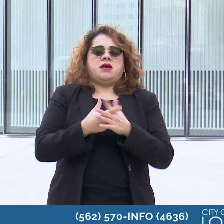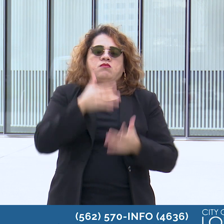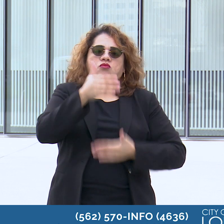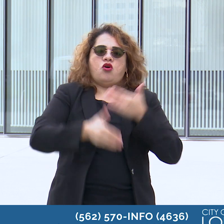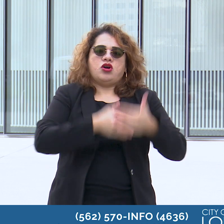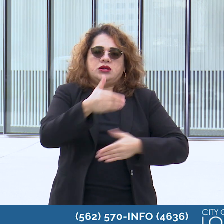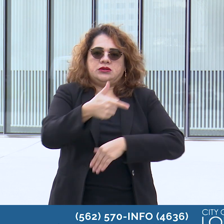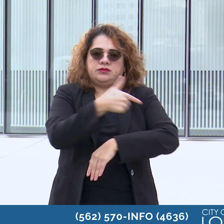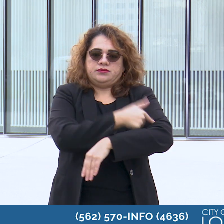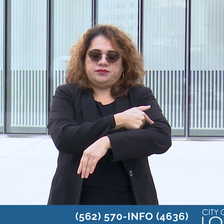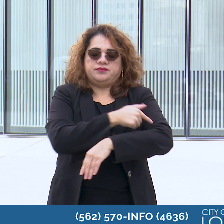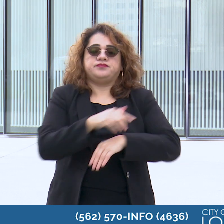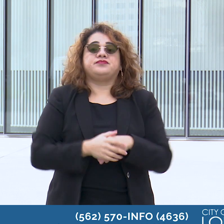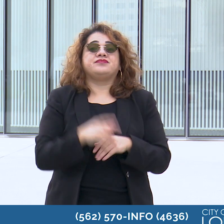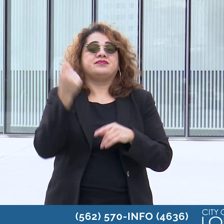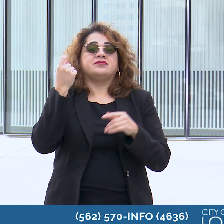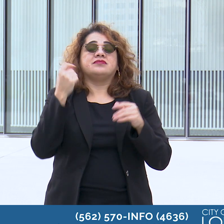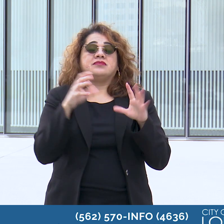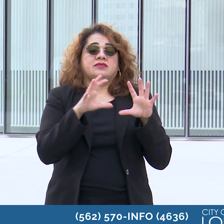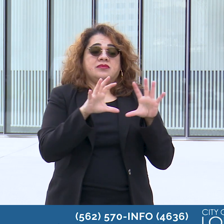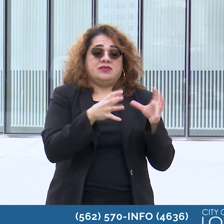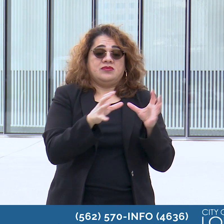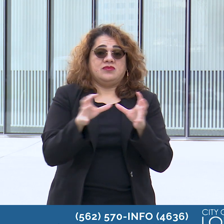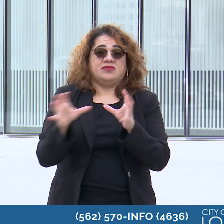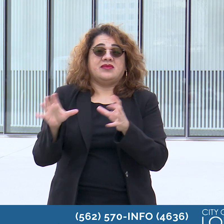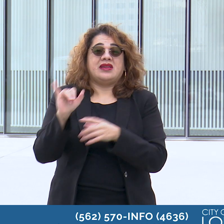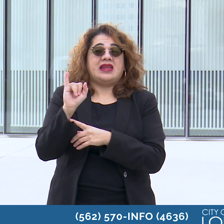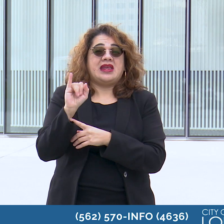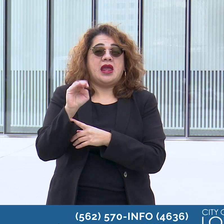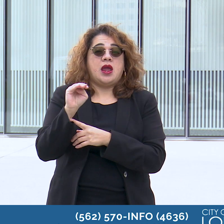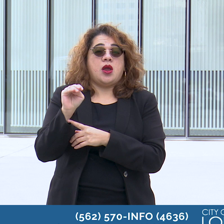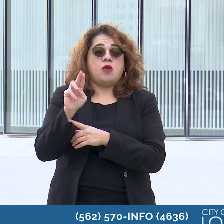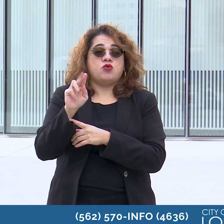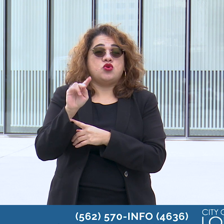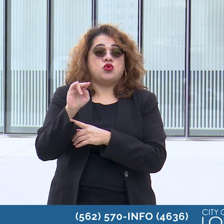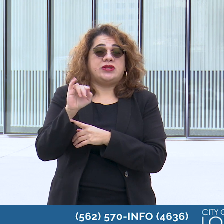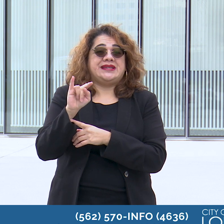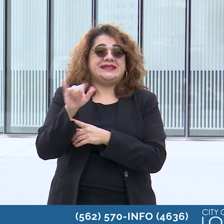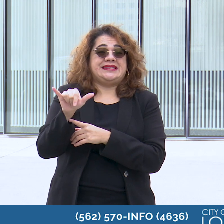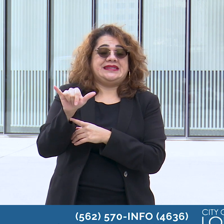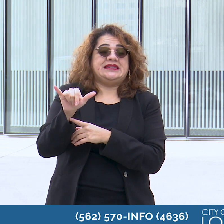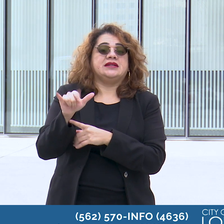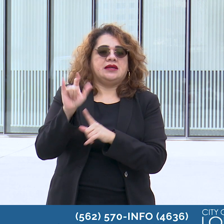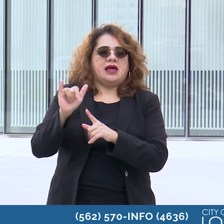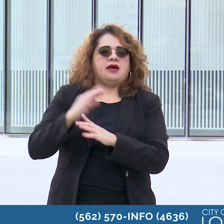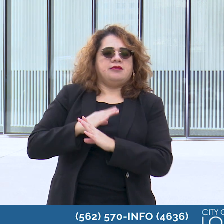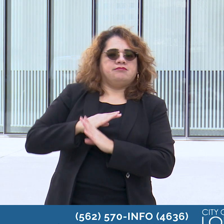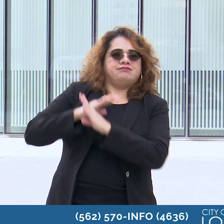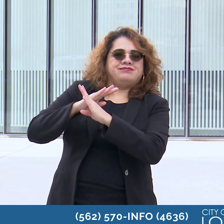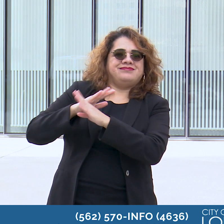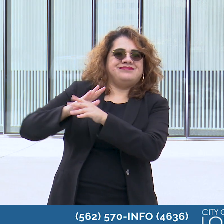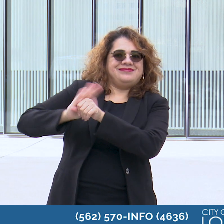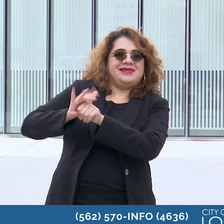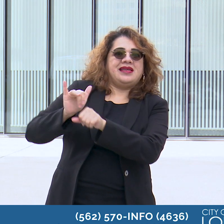Starting first with populations where immunity will have the greatest impact on preserving lives and health in our community.